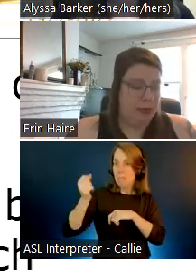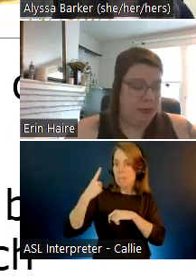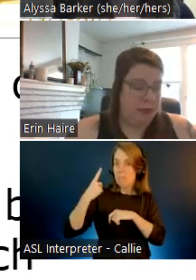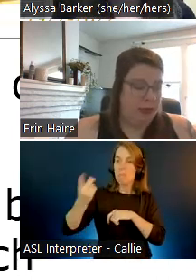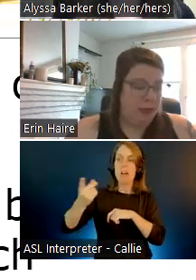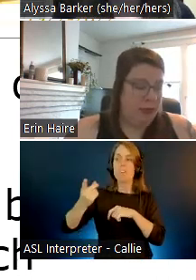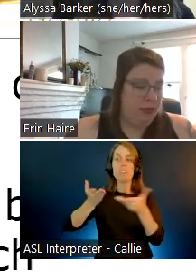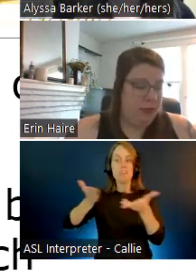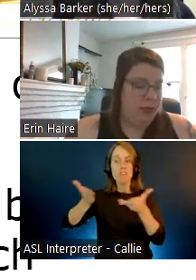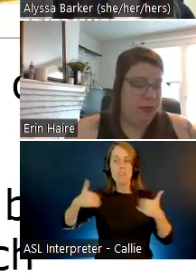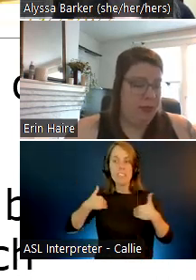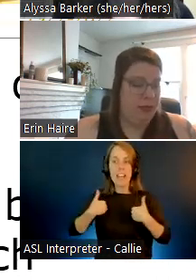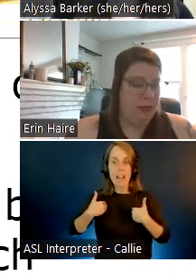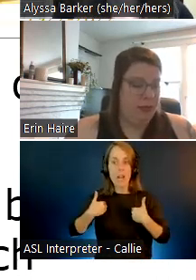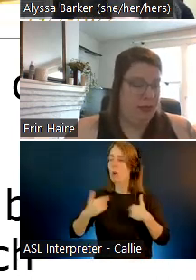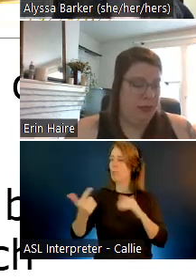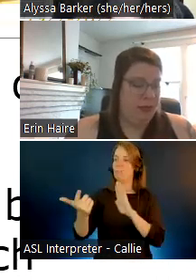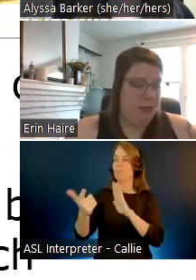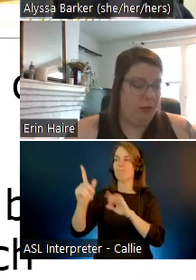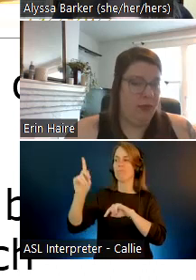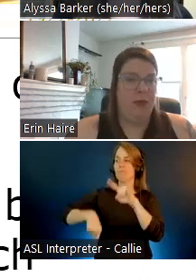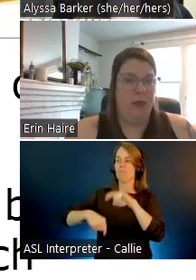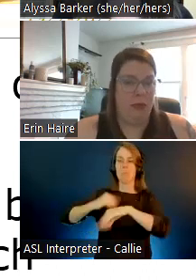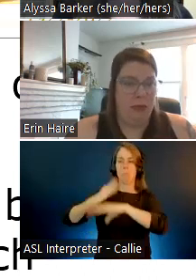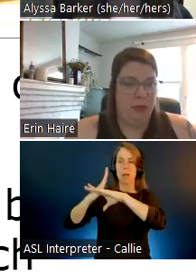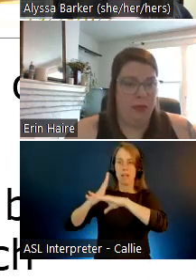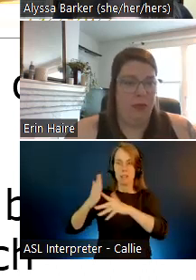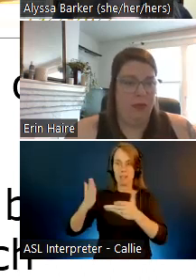any of these exemptions go away it could be the only house they own if they are advertising